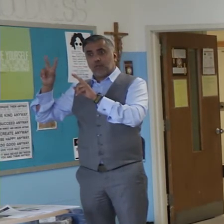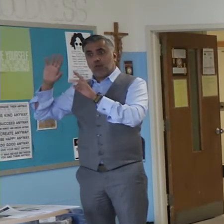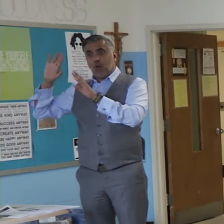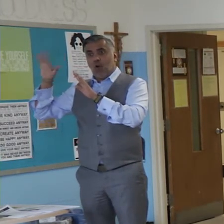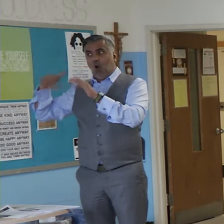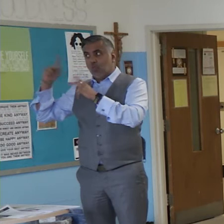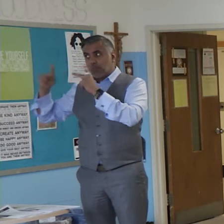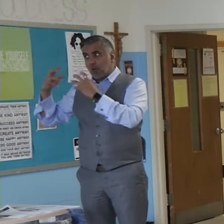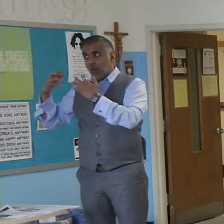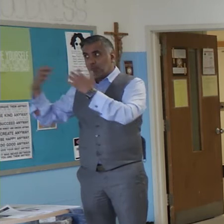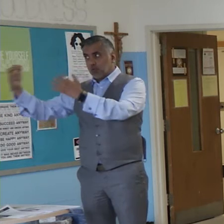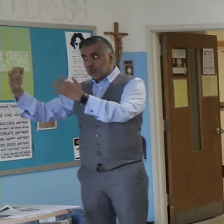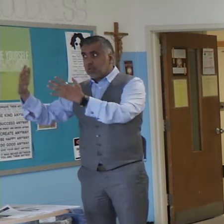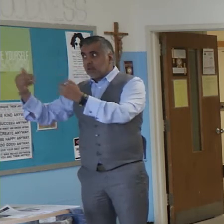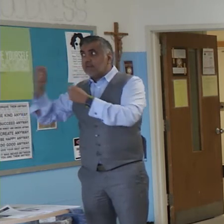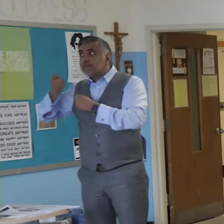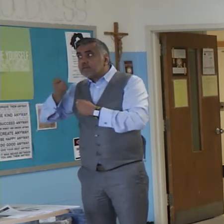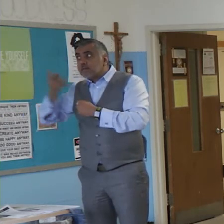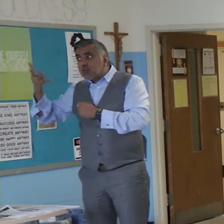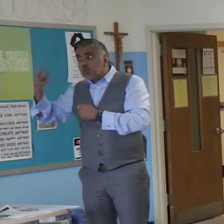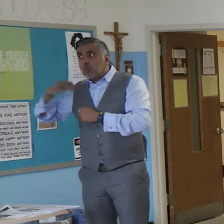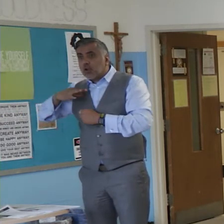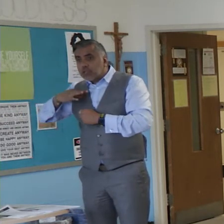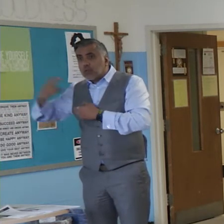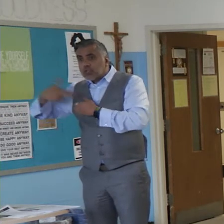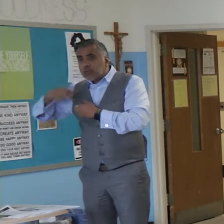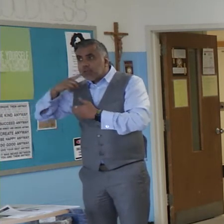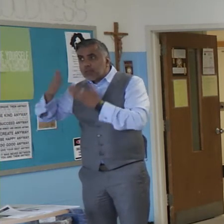few of them actually end up coming down to participate in ministries, or is it